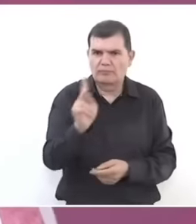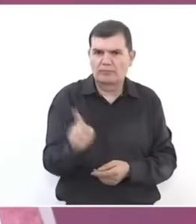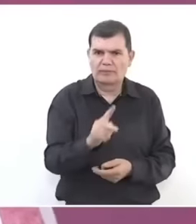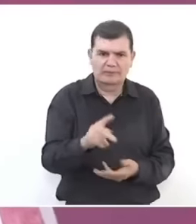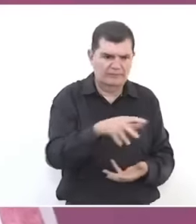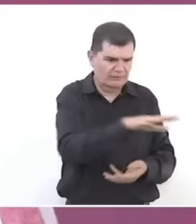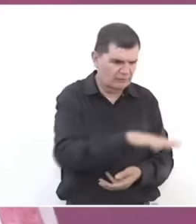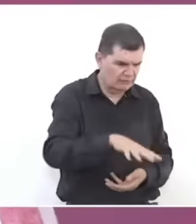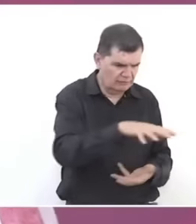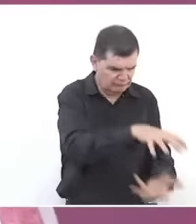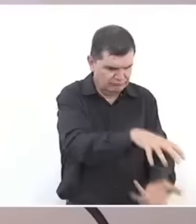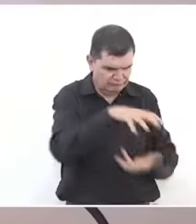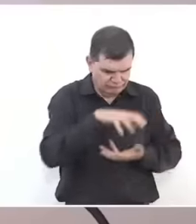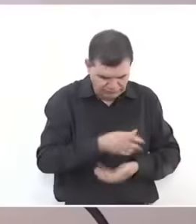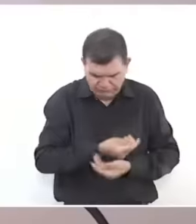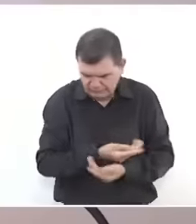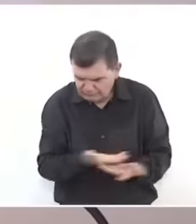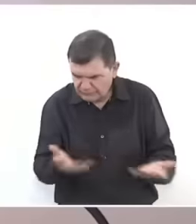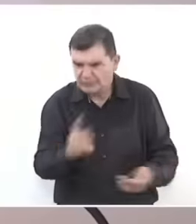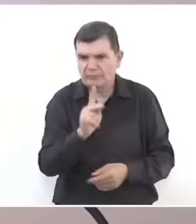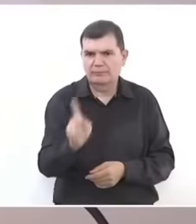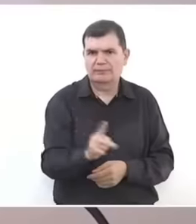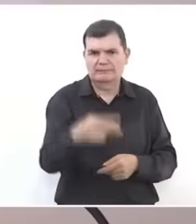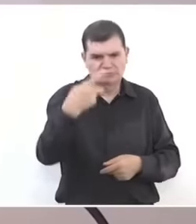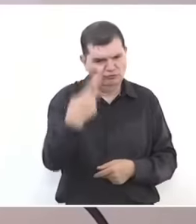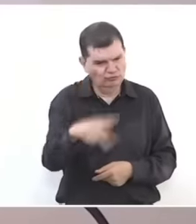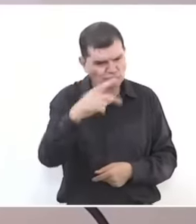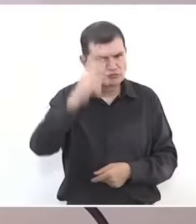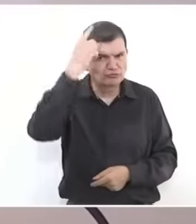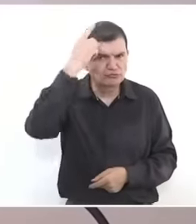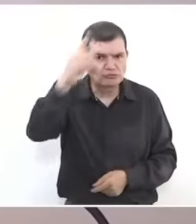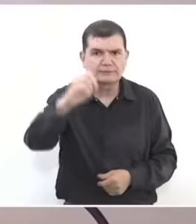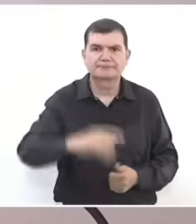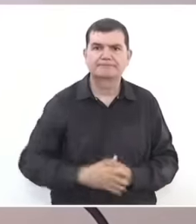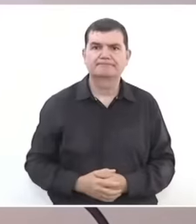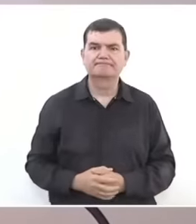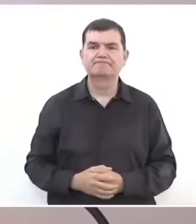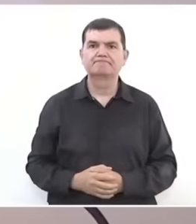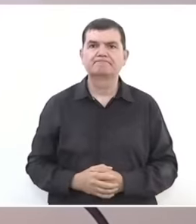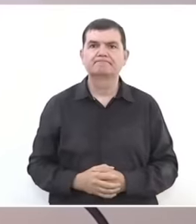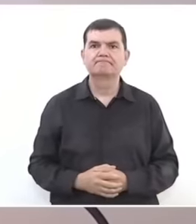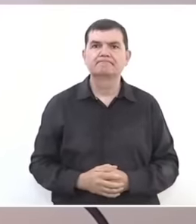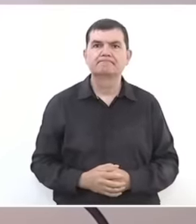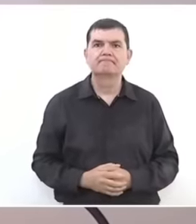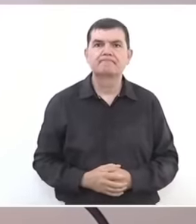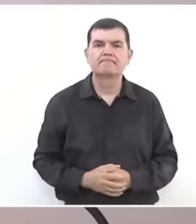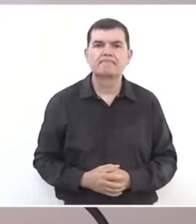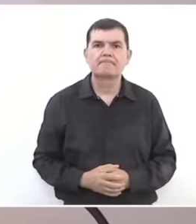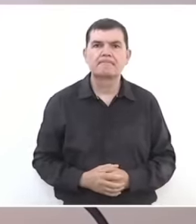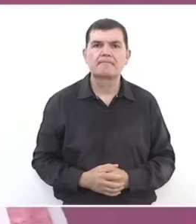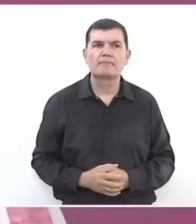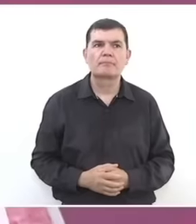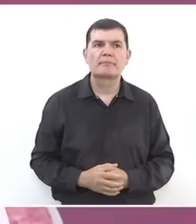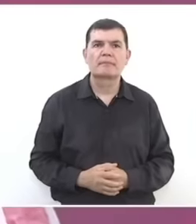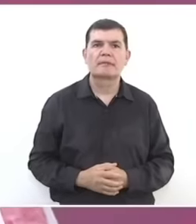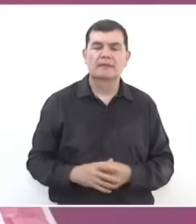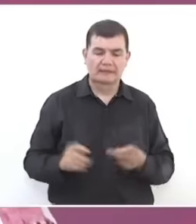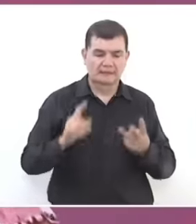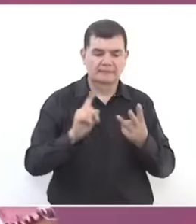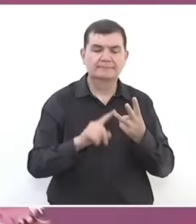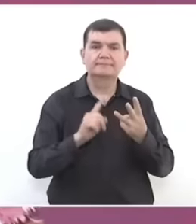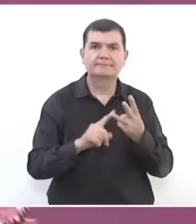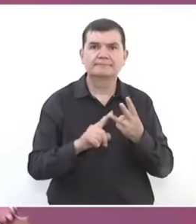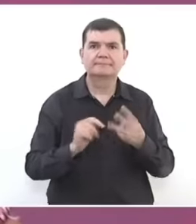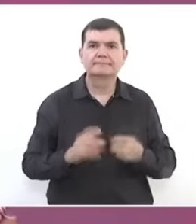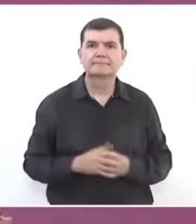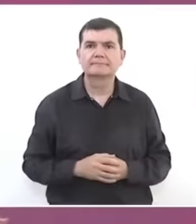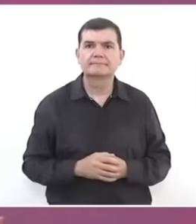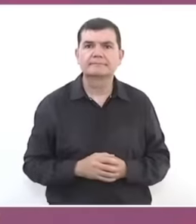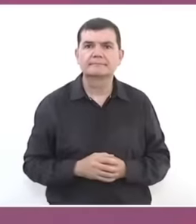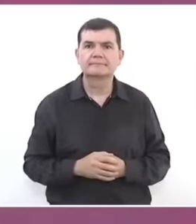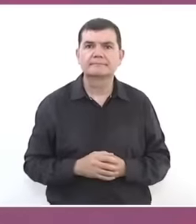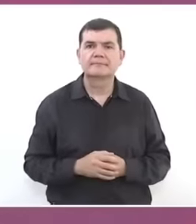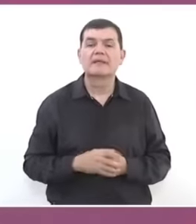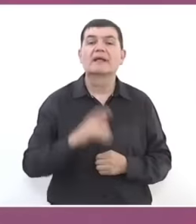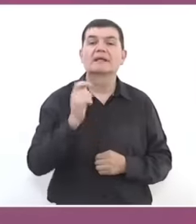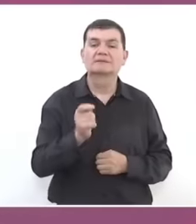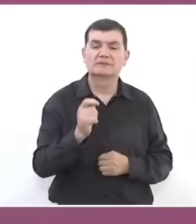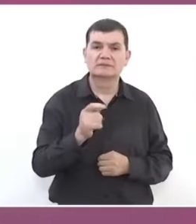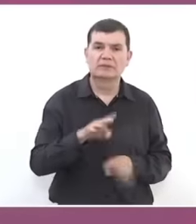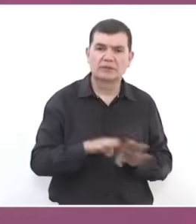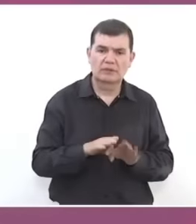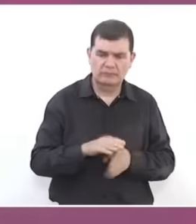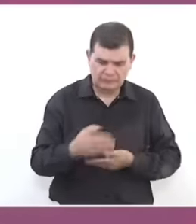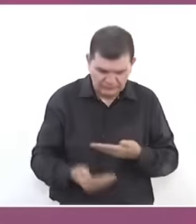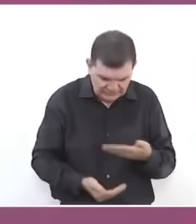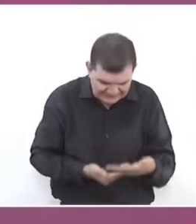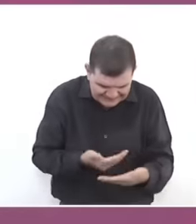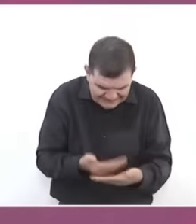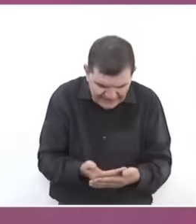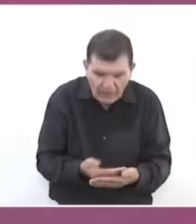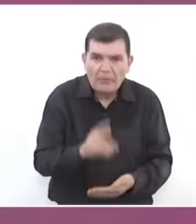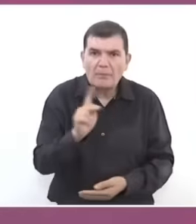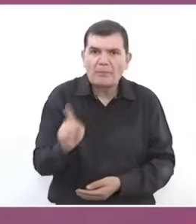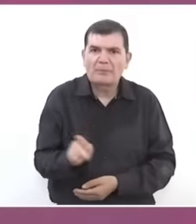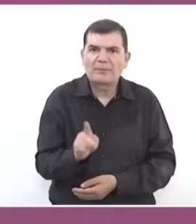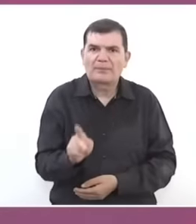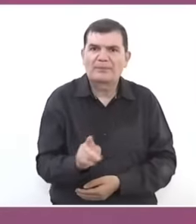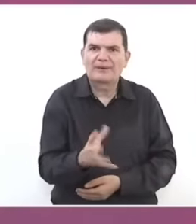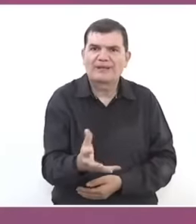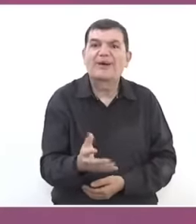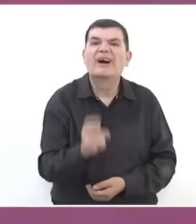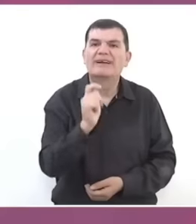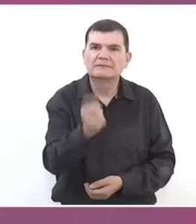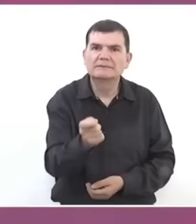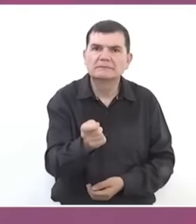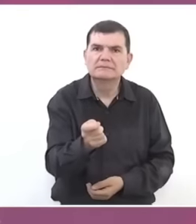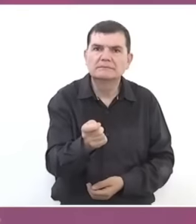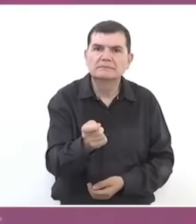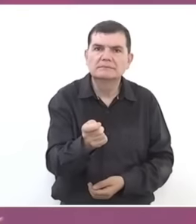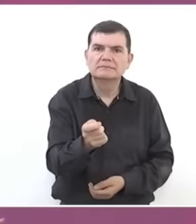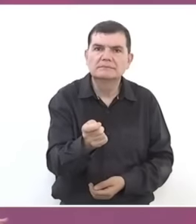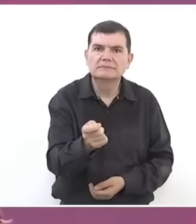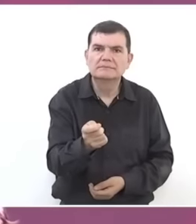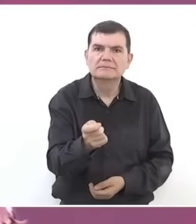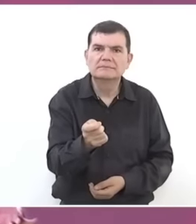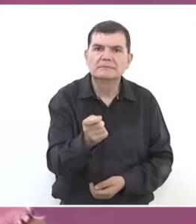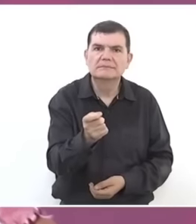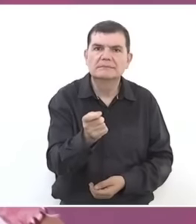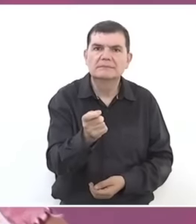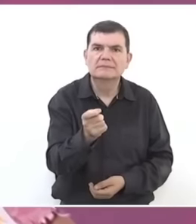else and the third is that we are public servants That means that those who